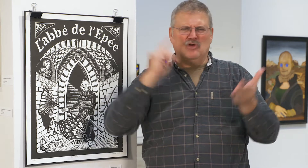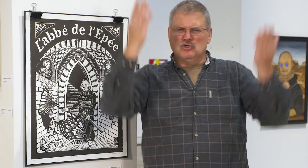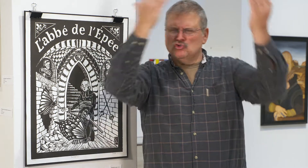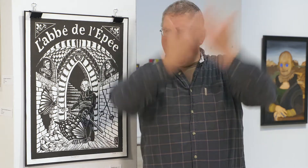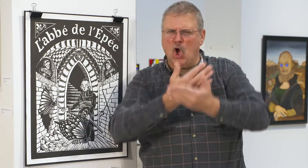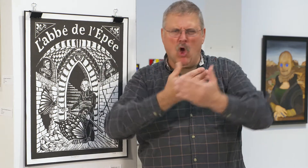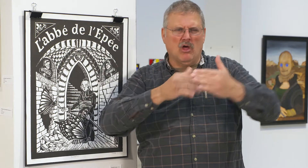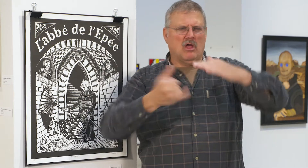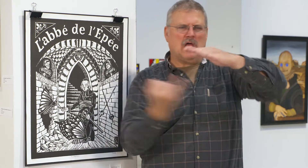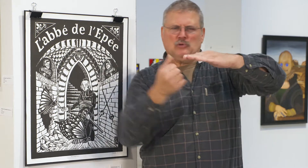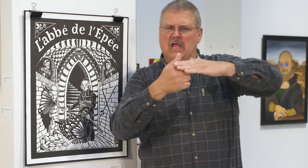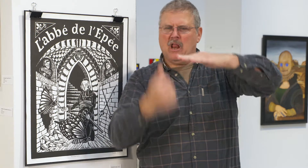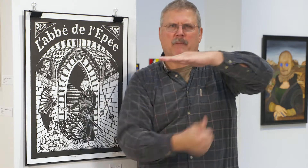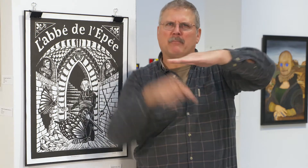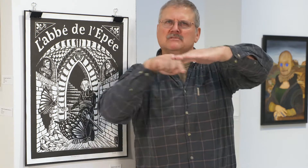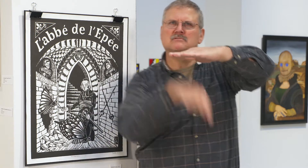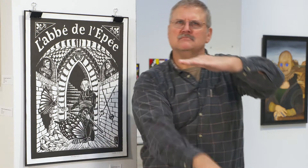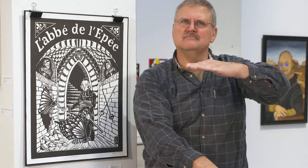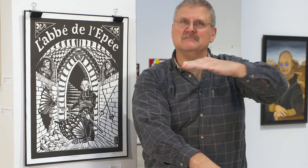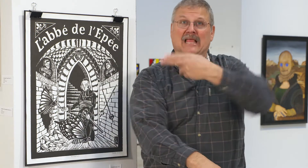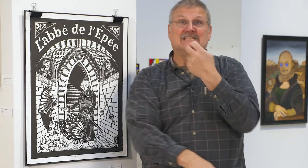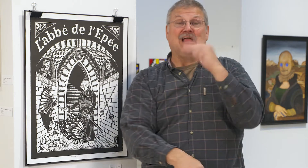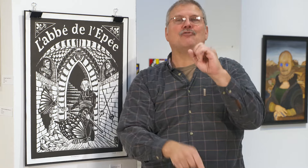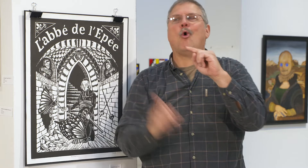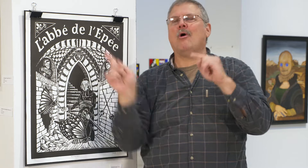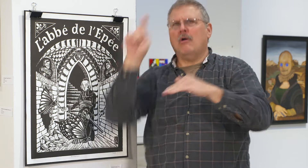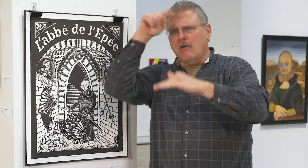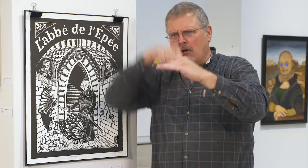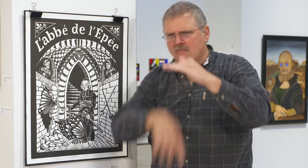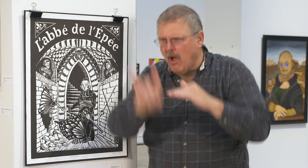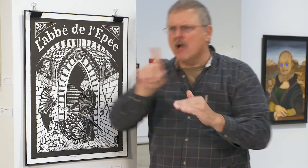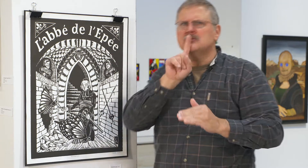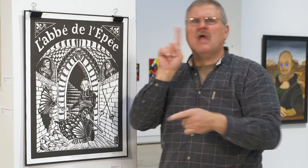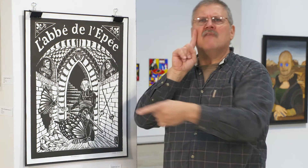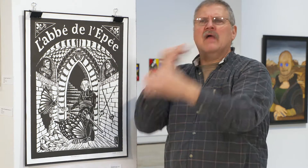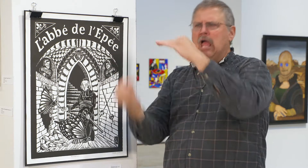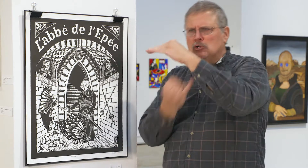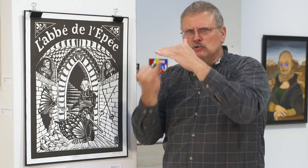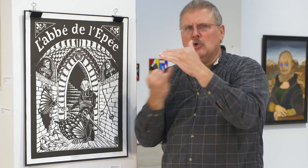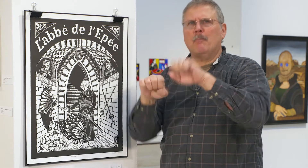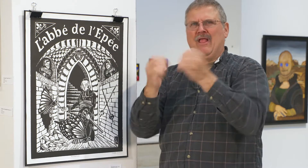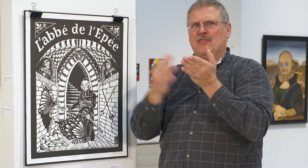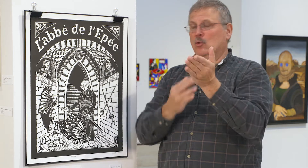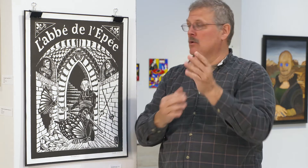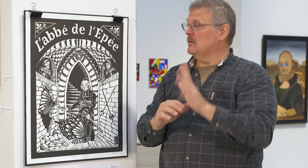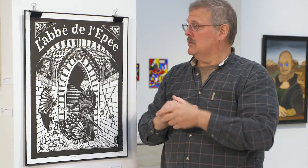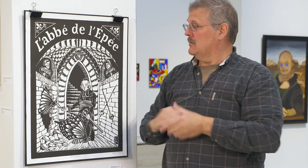In his writings, de l'Épée described his perspective of the deaf experience as being in a dark isolation, like living in a deep basement.